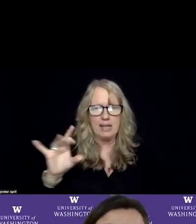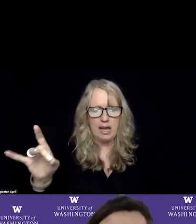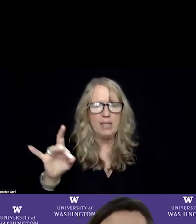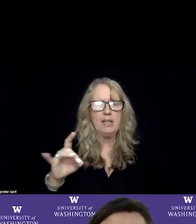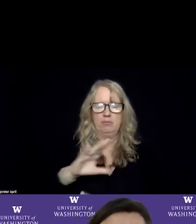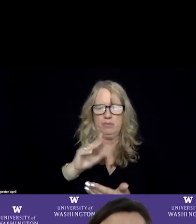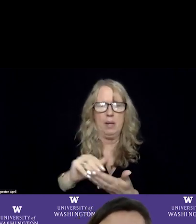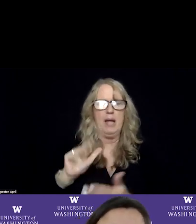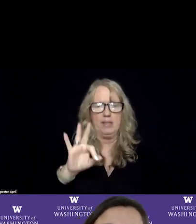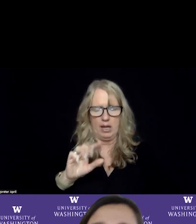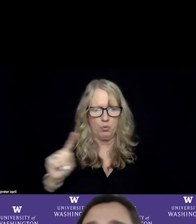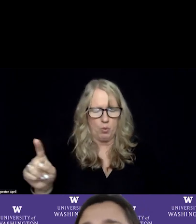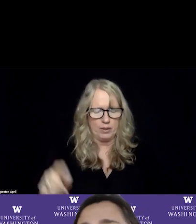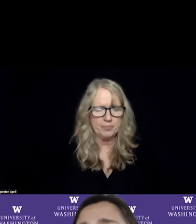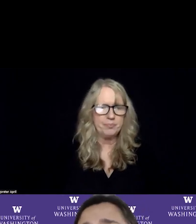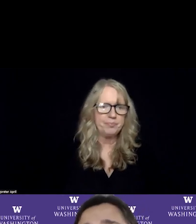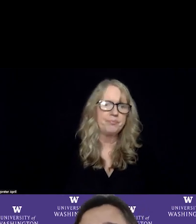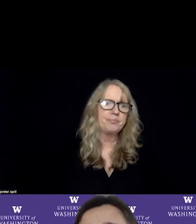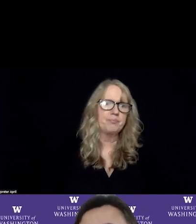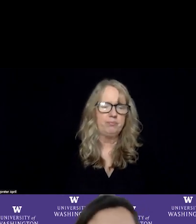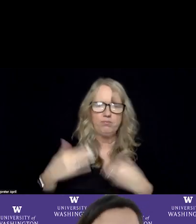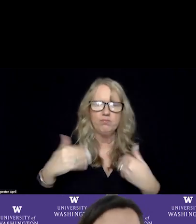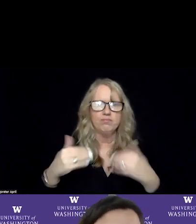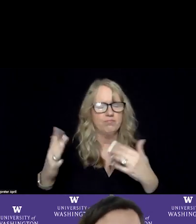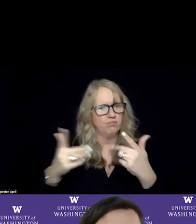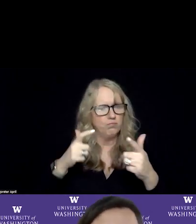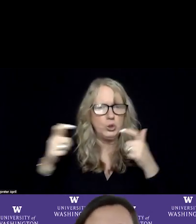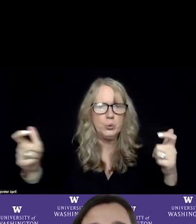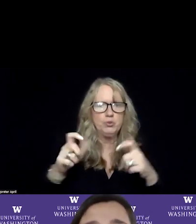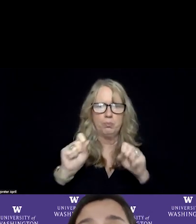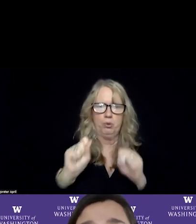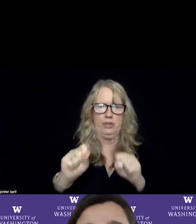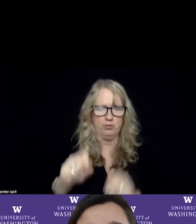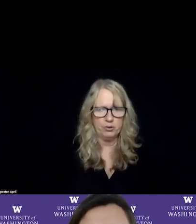911 CENTERS. HUGE AMOUNT OF POTENTIAL. I AM OUT OF TIME.